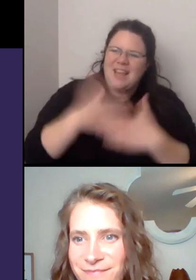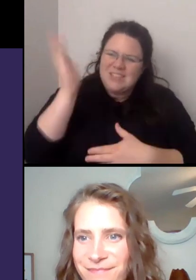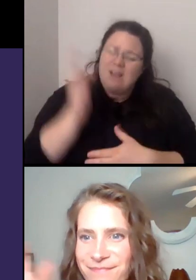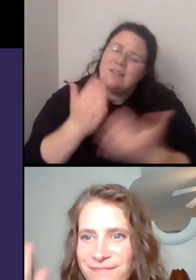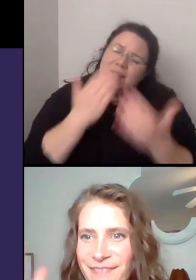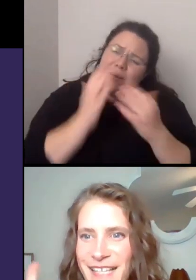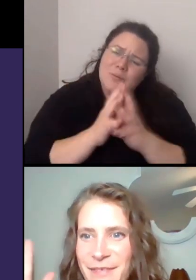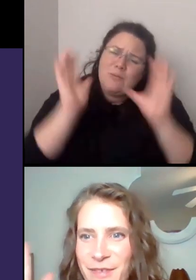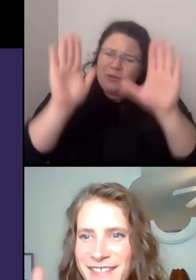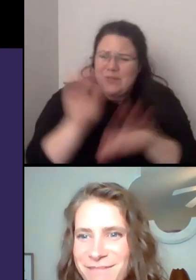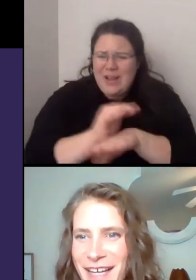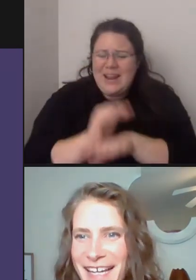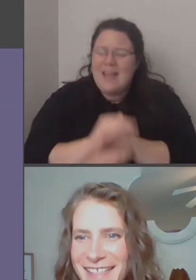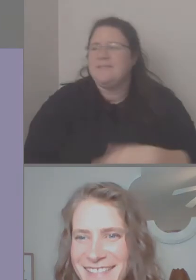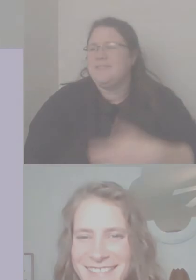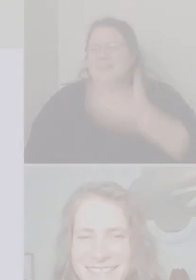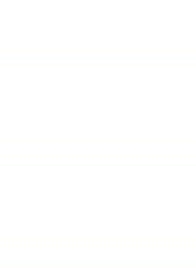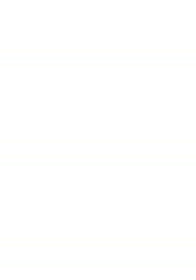Thanks everyone! Bye!